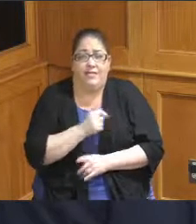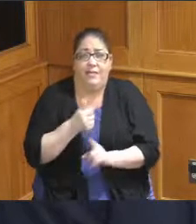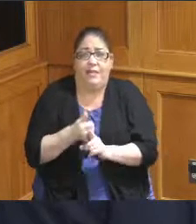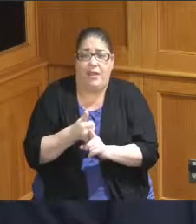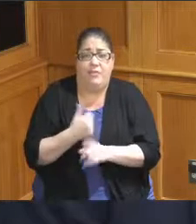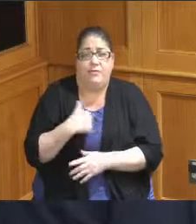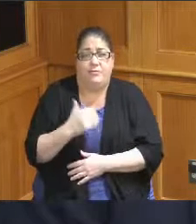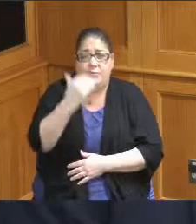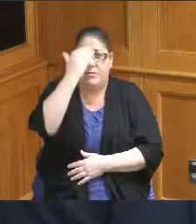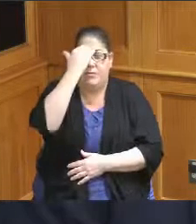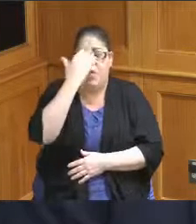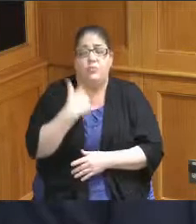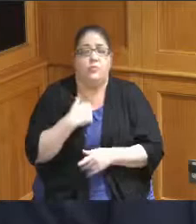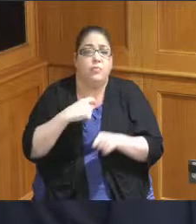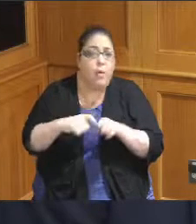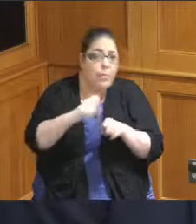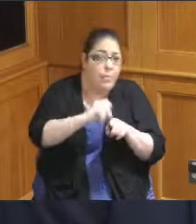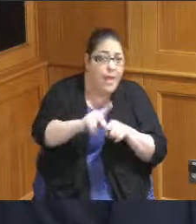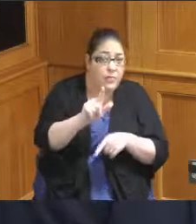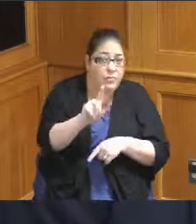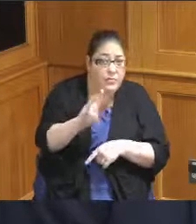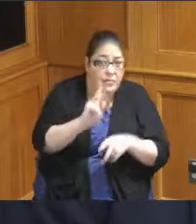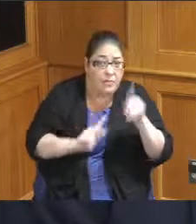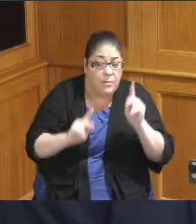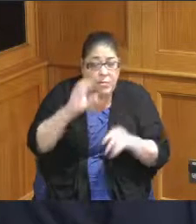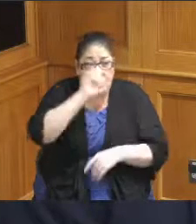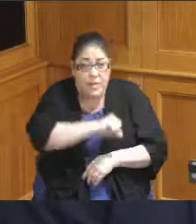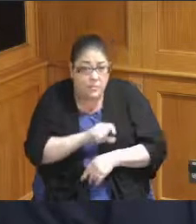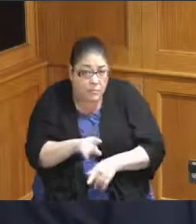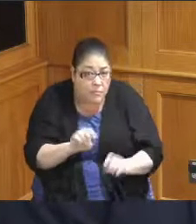calling those folks back to make sure if there had been an emergency we would have been able to